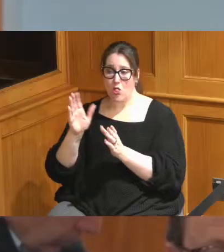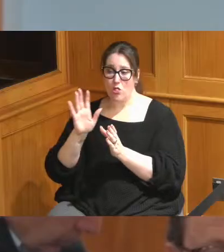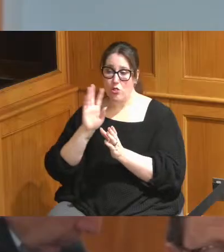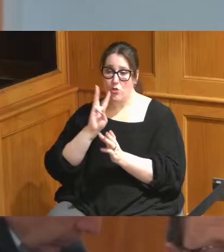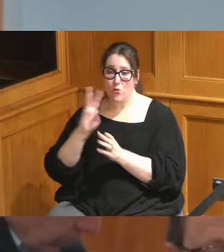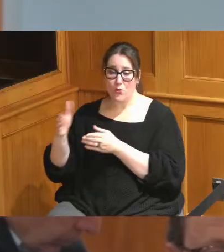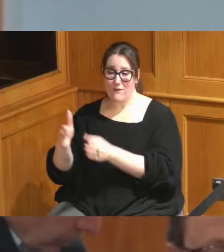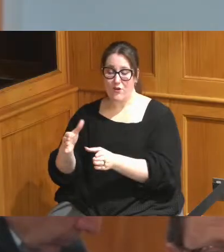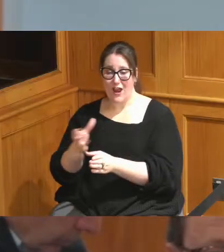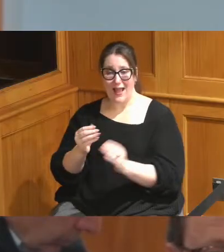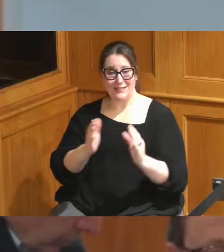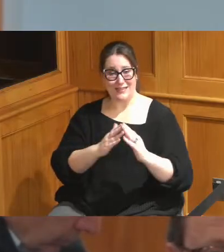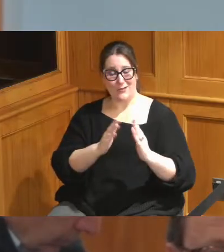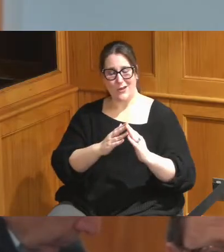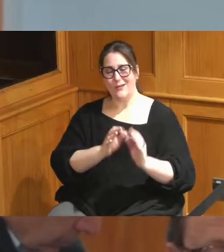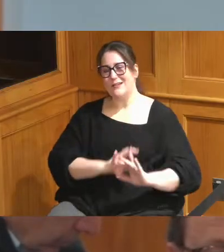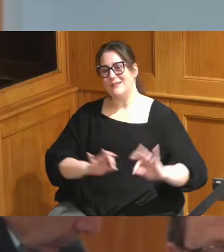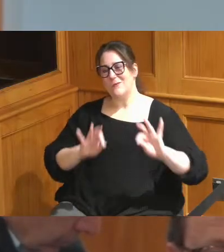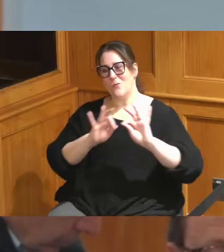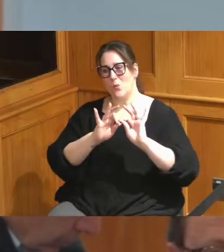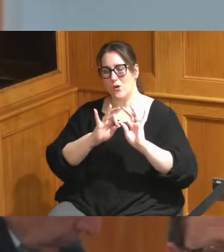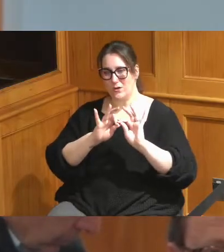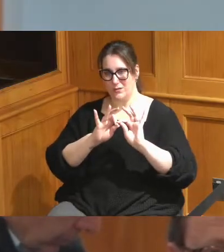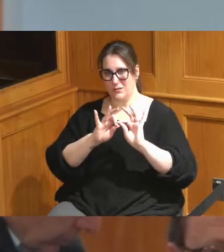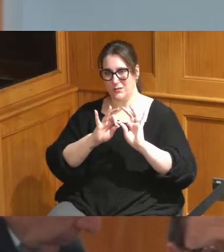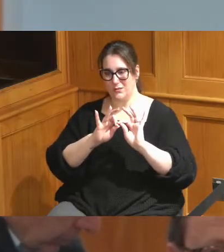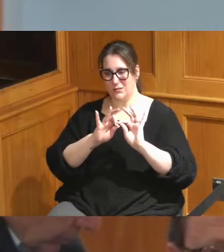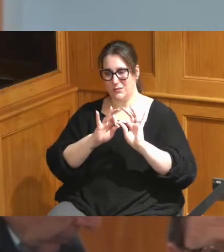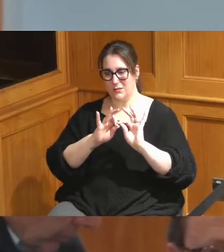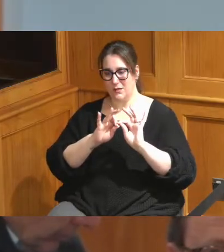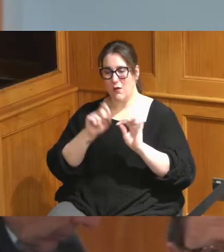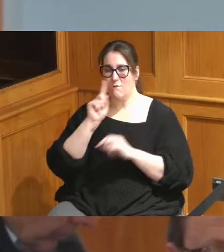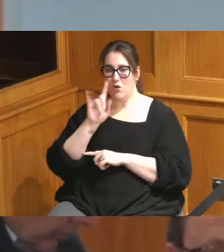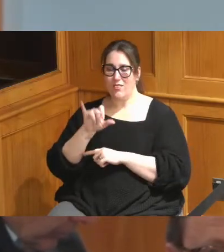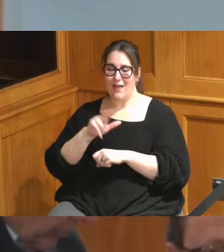as we appropriate a think around the density access to natural light and open space we felt